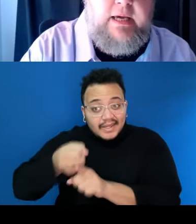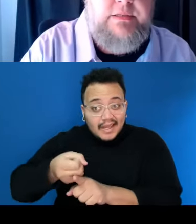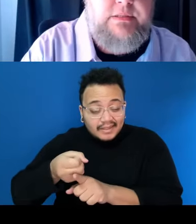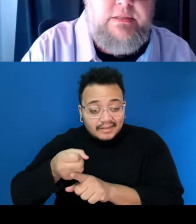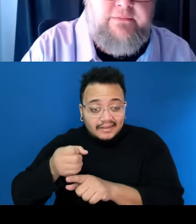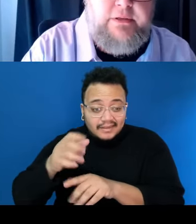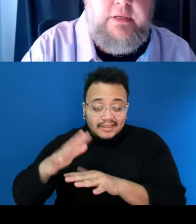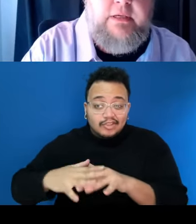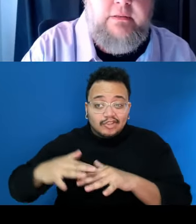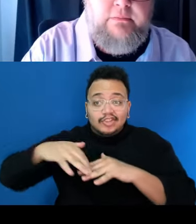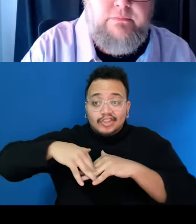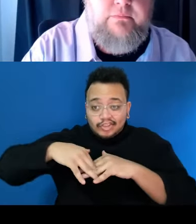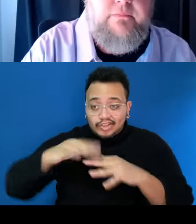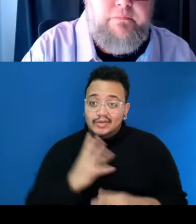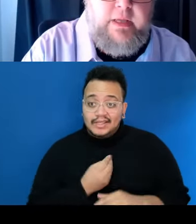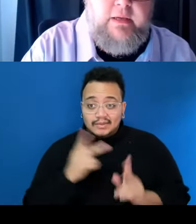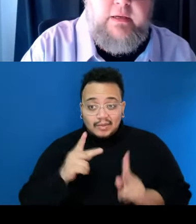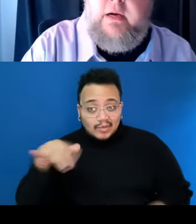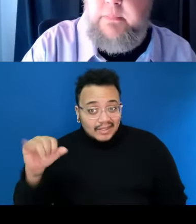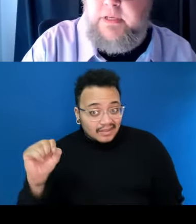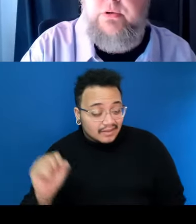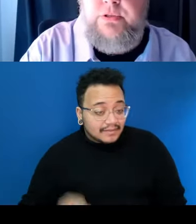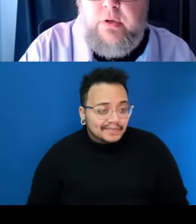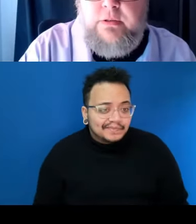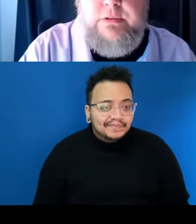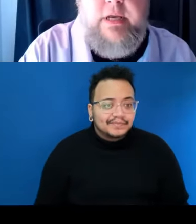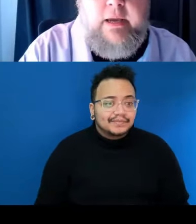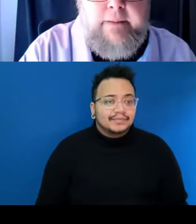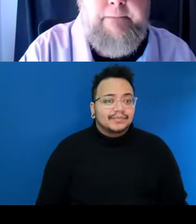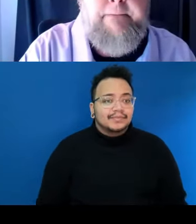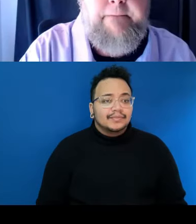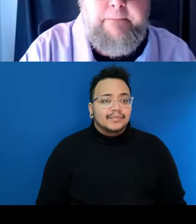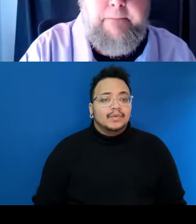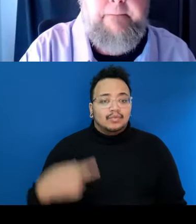yes, definitely. Internal struggles. Yeah, yeah.